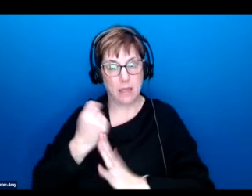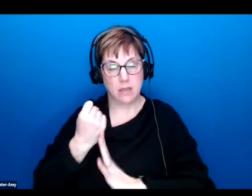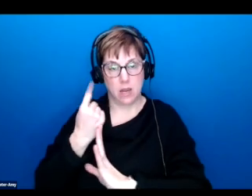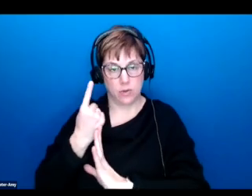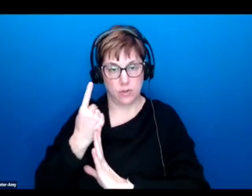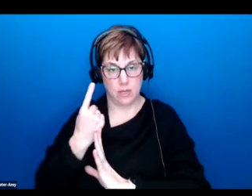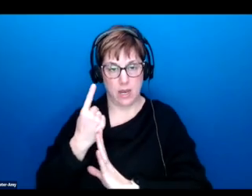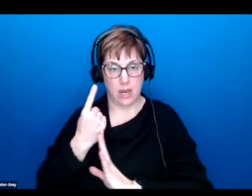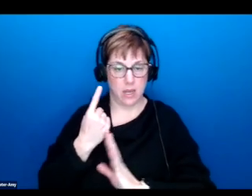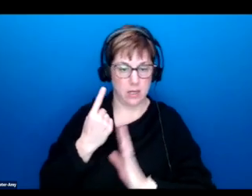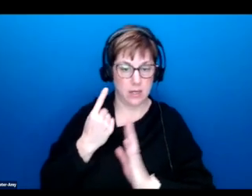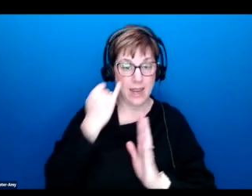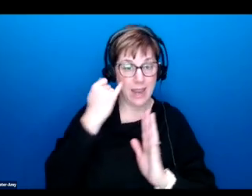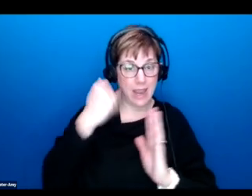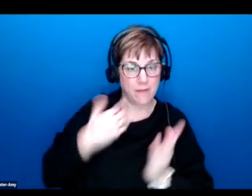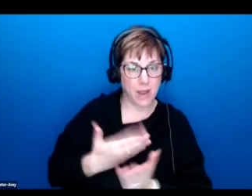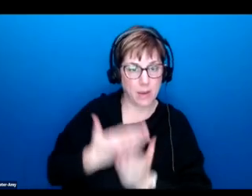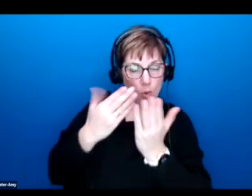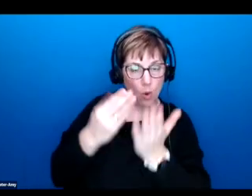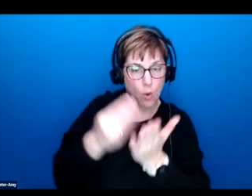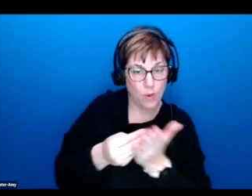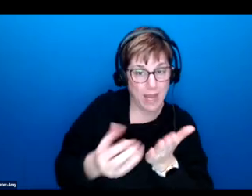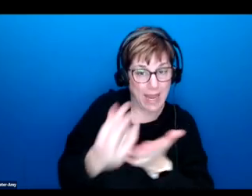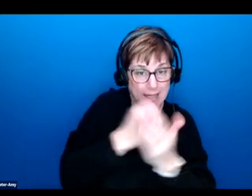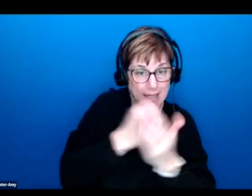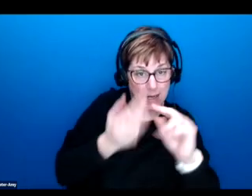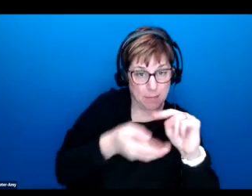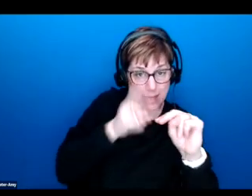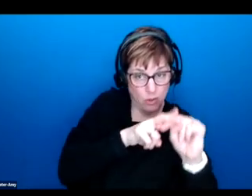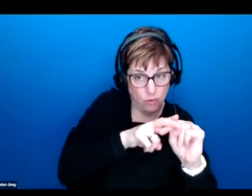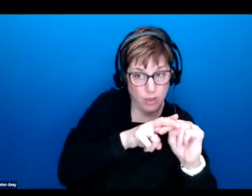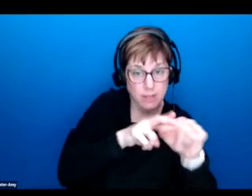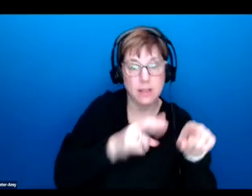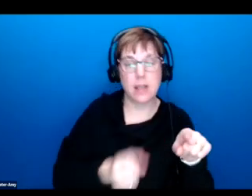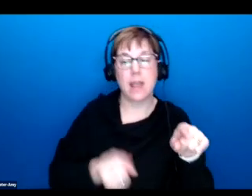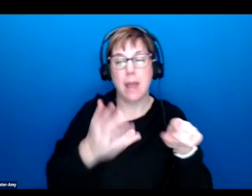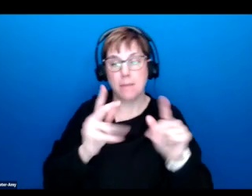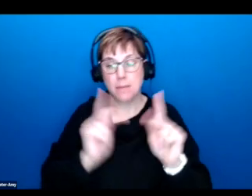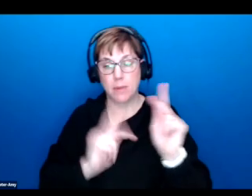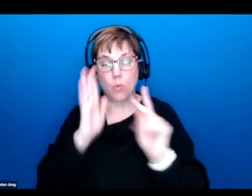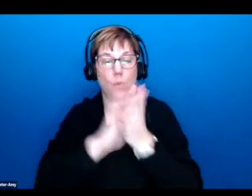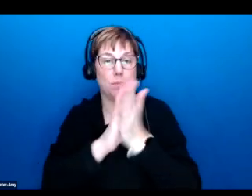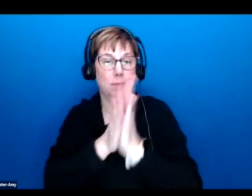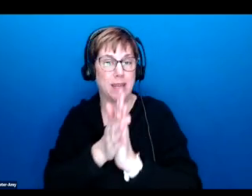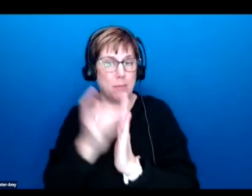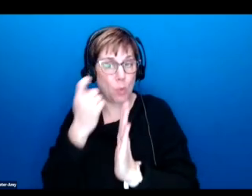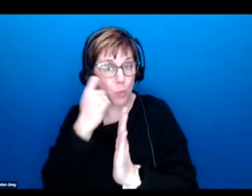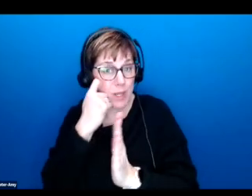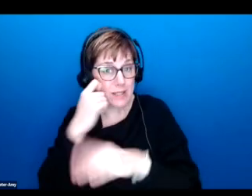were to propose an income increase, how many individuals would become newly eligible for benefits.